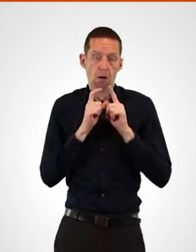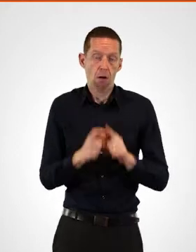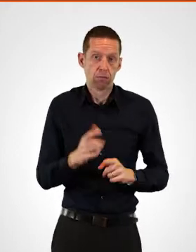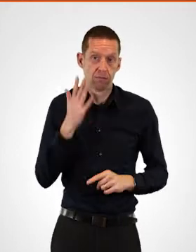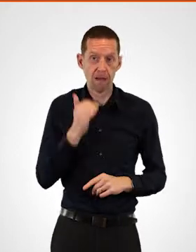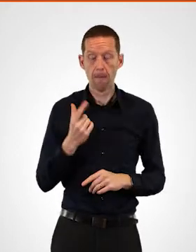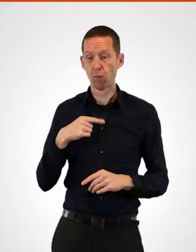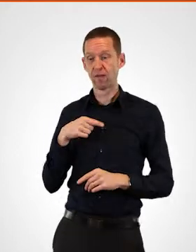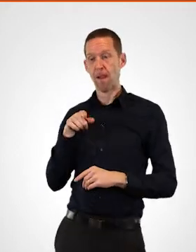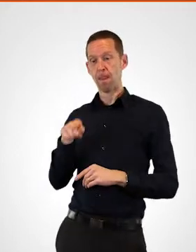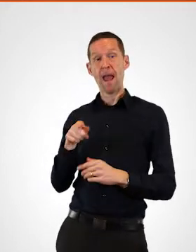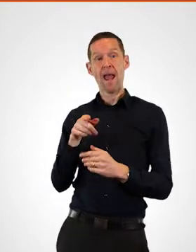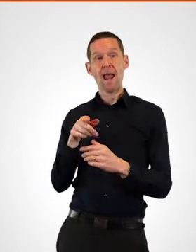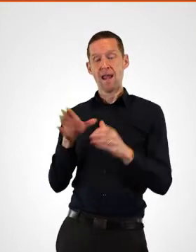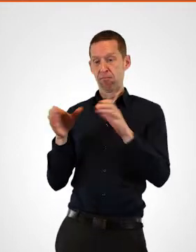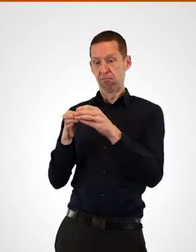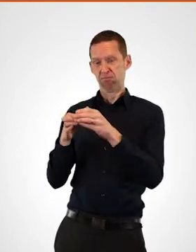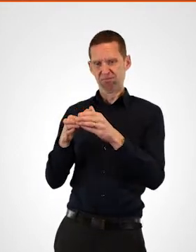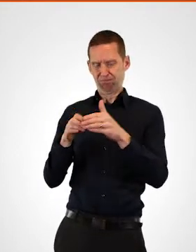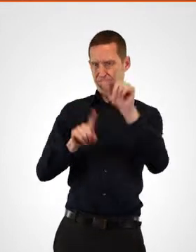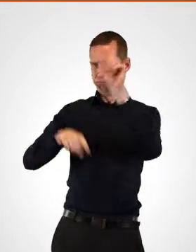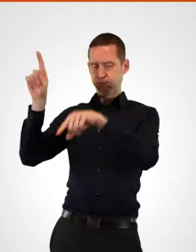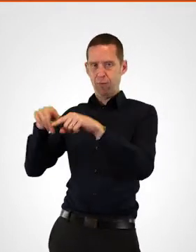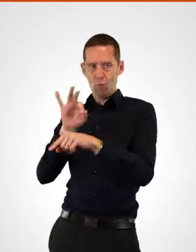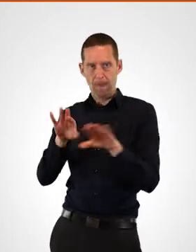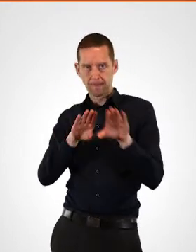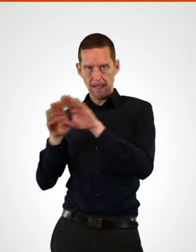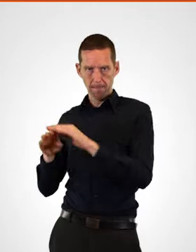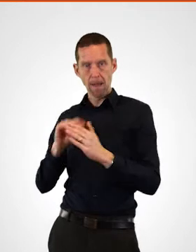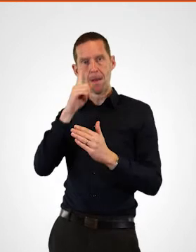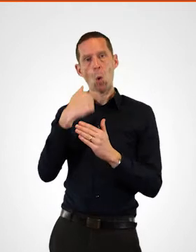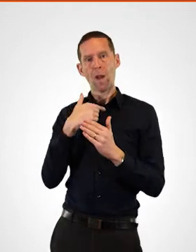because they are such a varied population, but when we turn to cochlear implants,